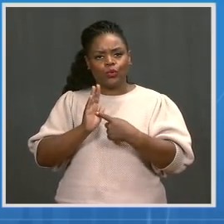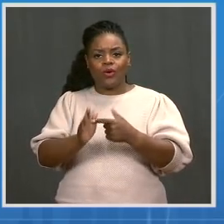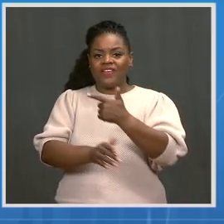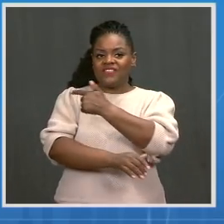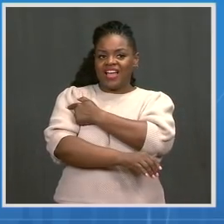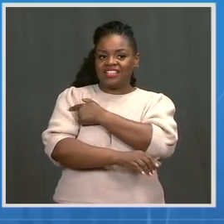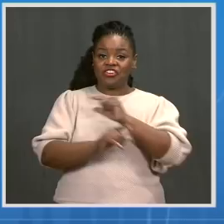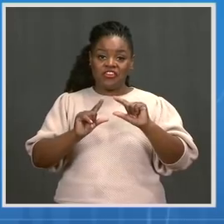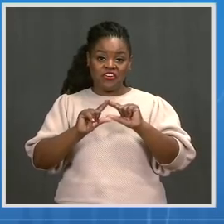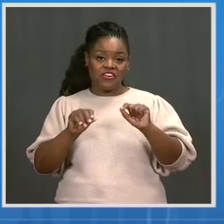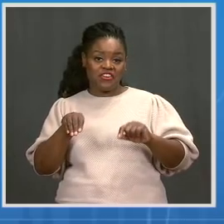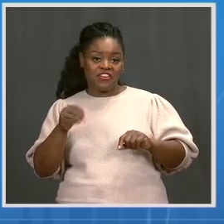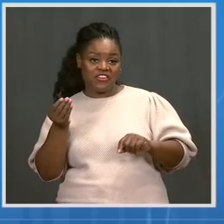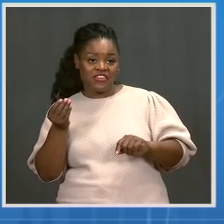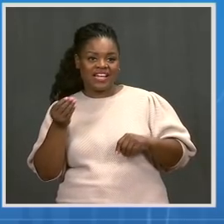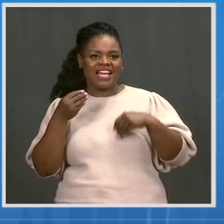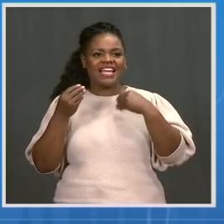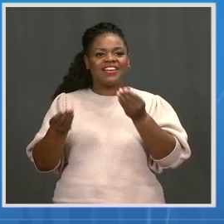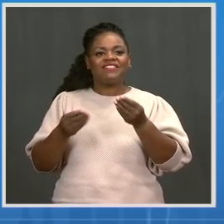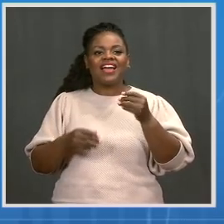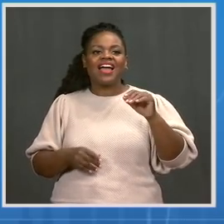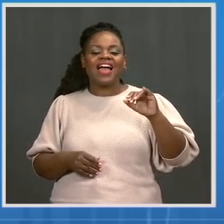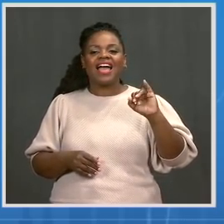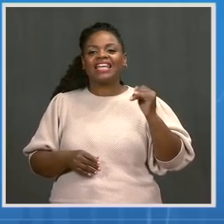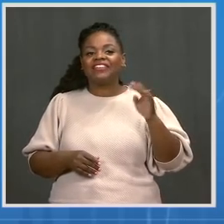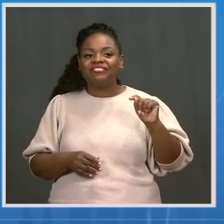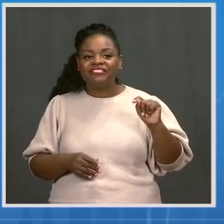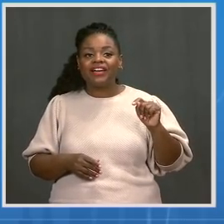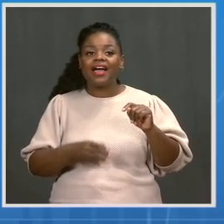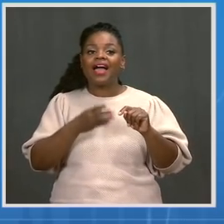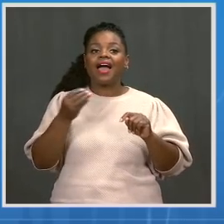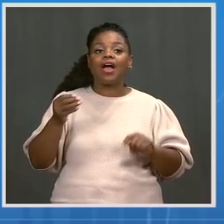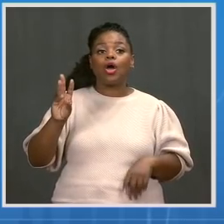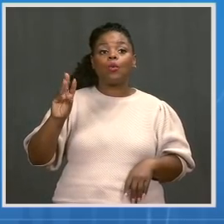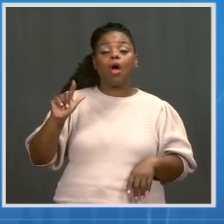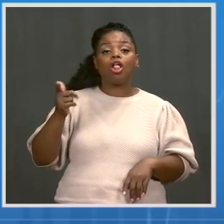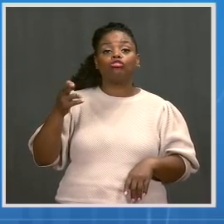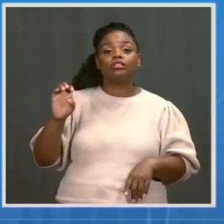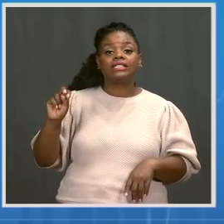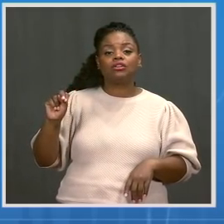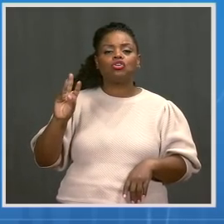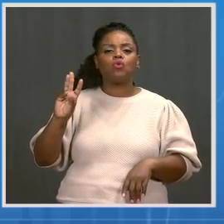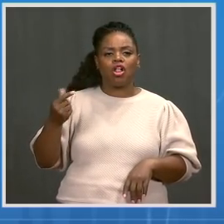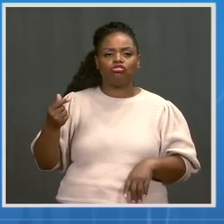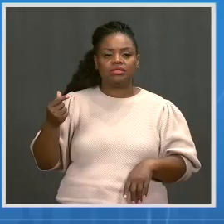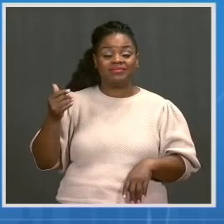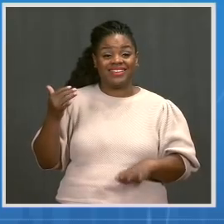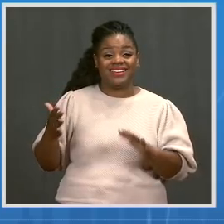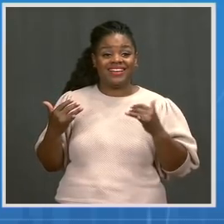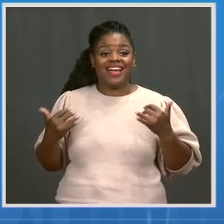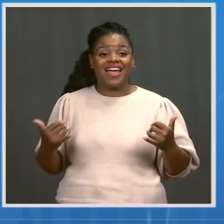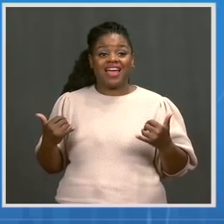Walgreens is giving every person who comes in to get a vaccine between now and July 4th a $25 gift card.